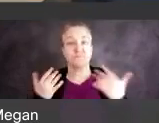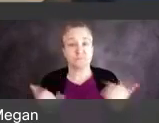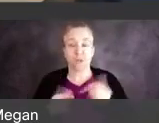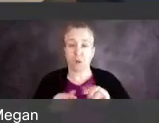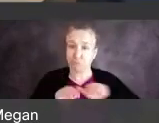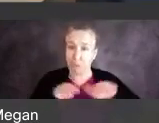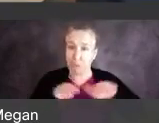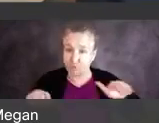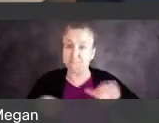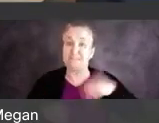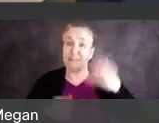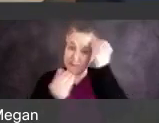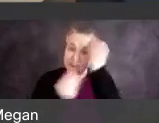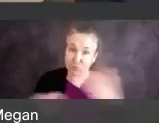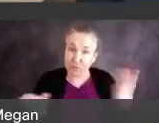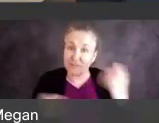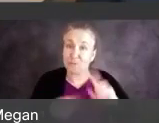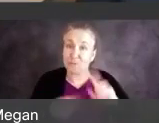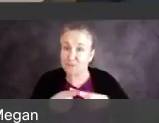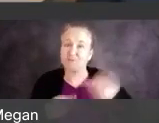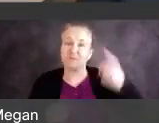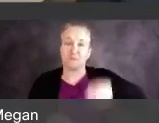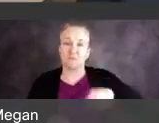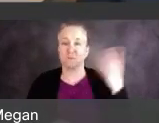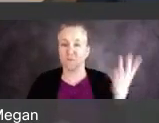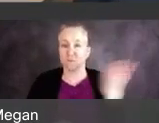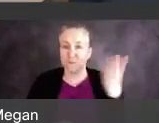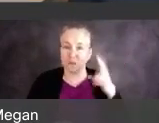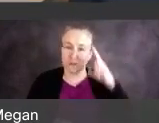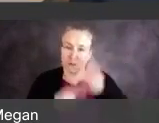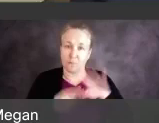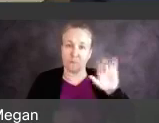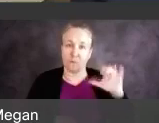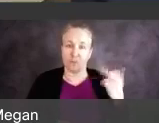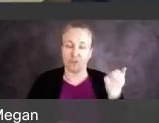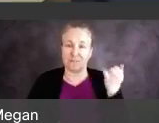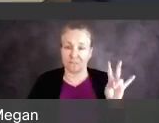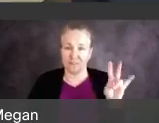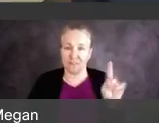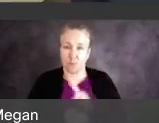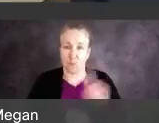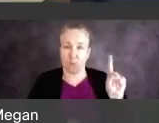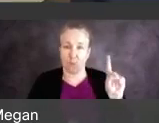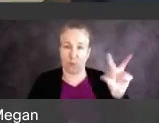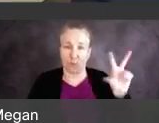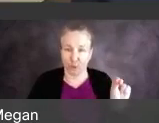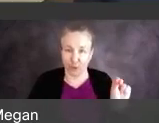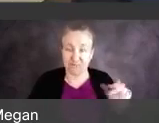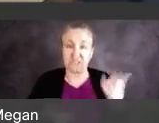next briefing will be next Wednesday, March the 17th at 1:30 PM and I'm happy to take questions.